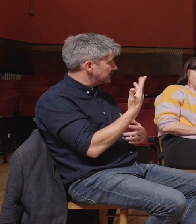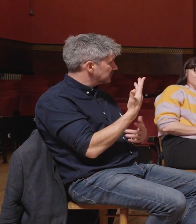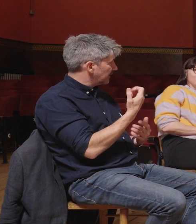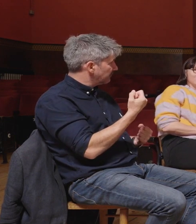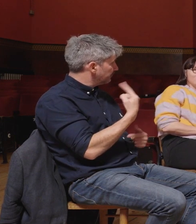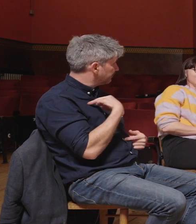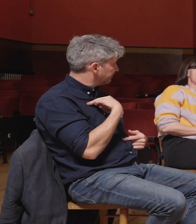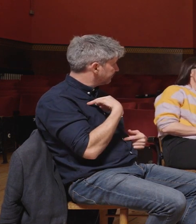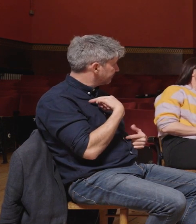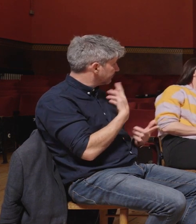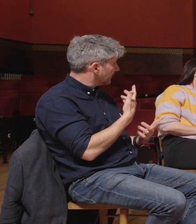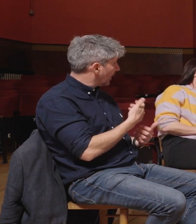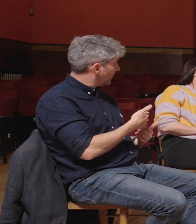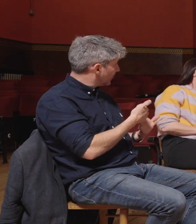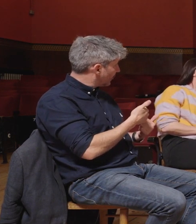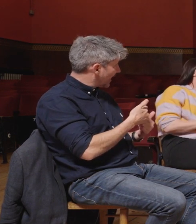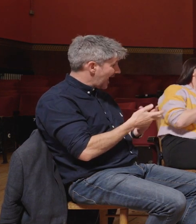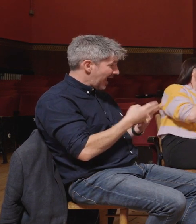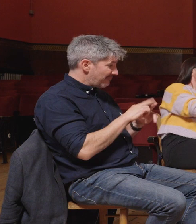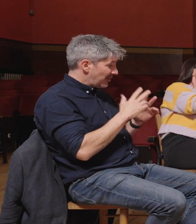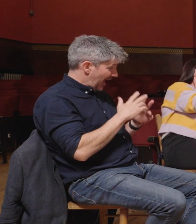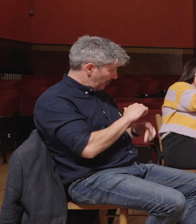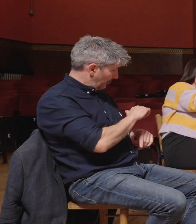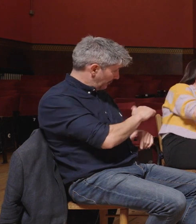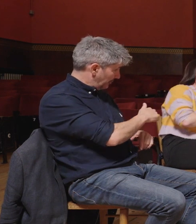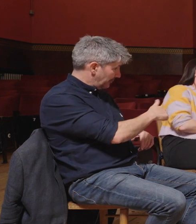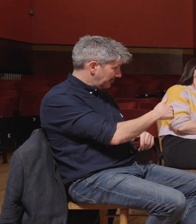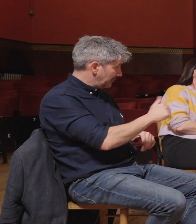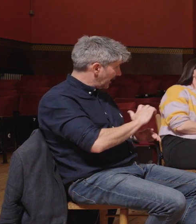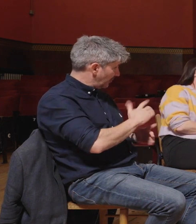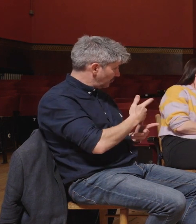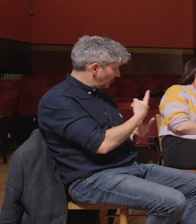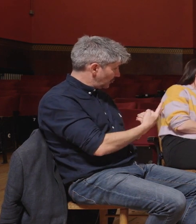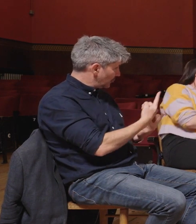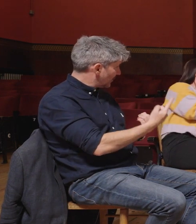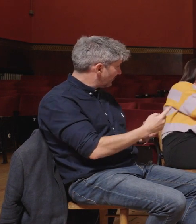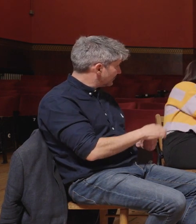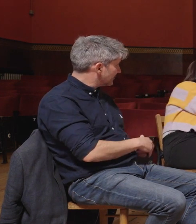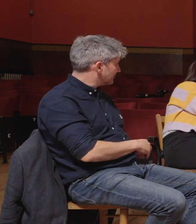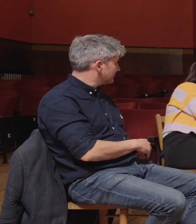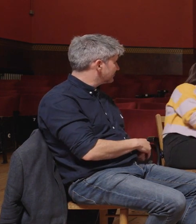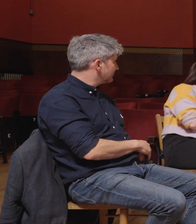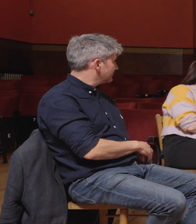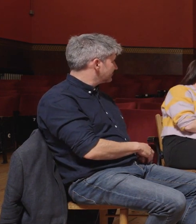It would be really great if we could just go around and introduce ourselves, so I'll start on my left.